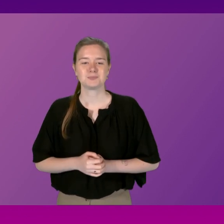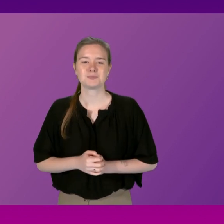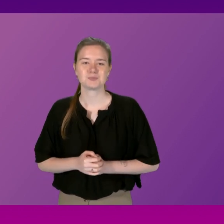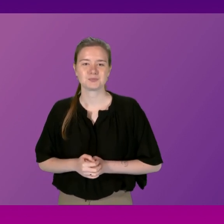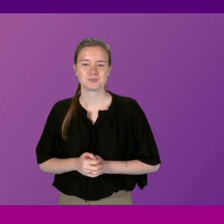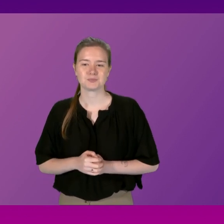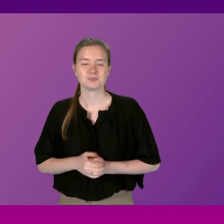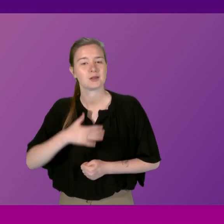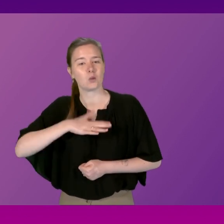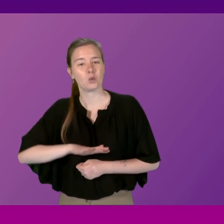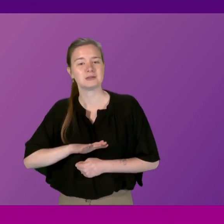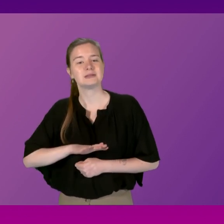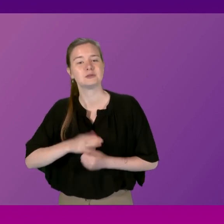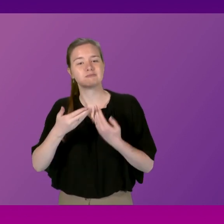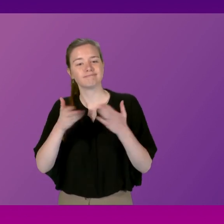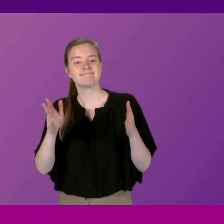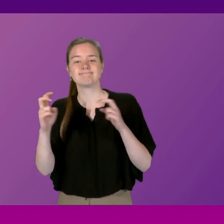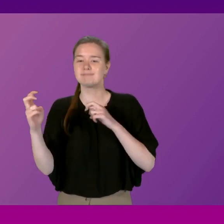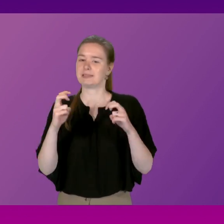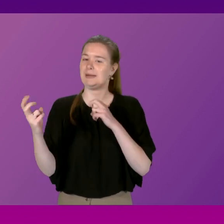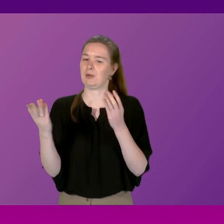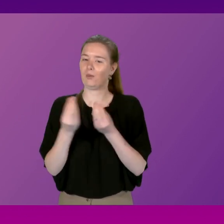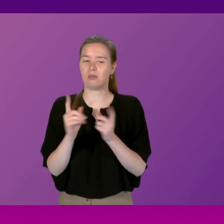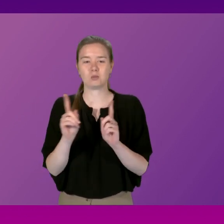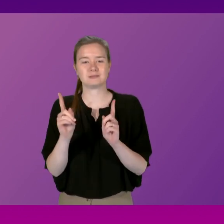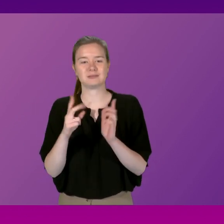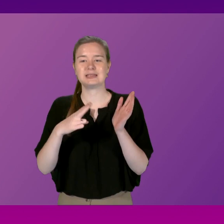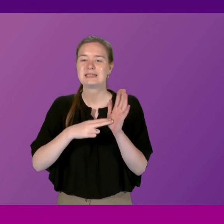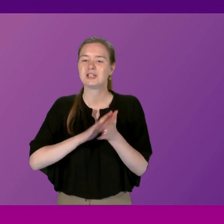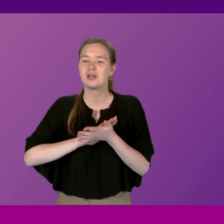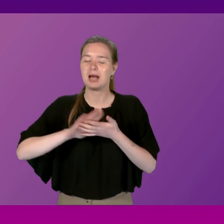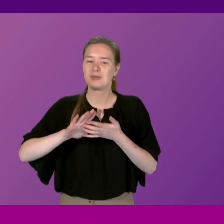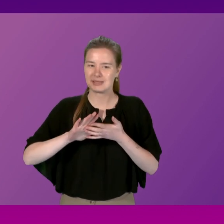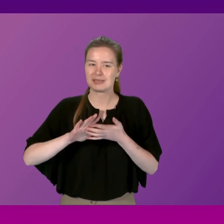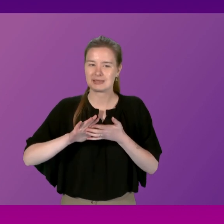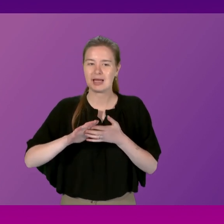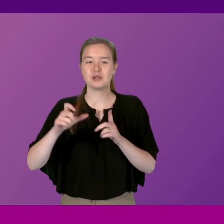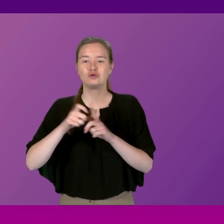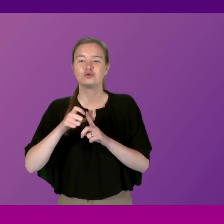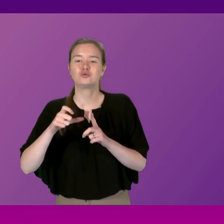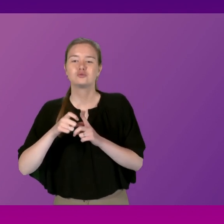I will open with the words of Natasha Hamilton, daughter of Anne Duke, who gave evidence last